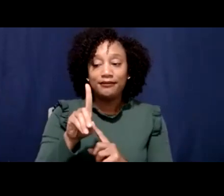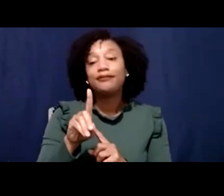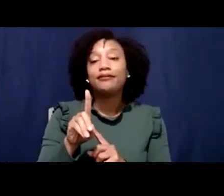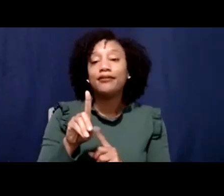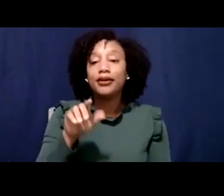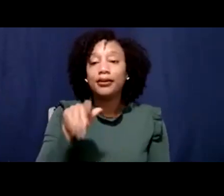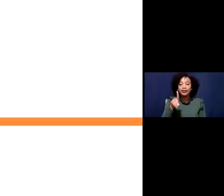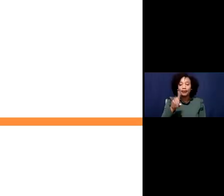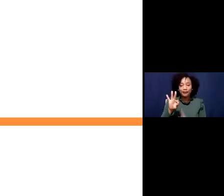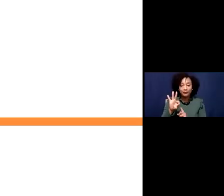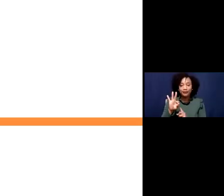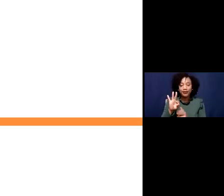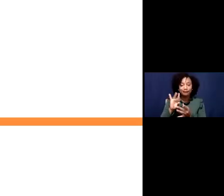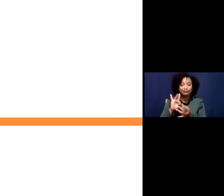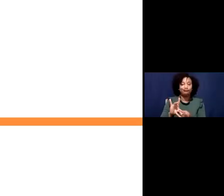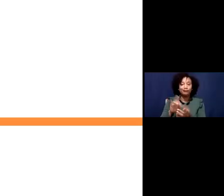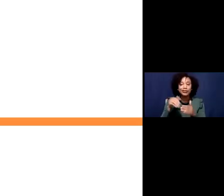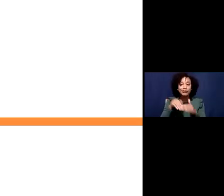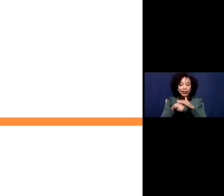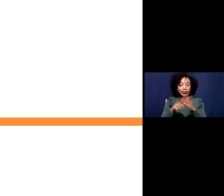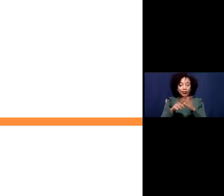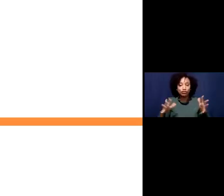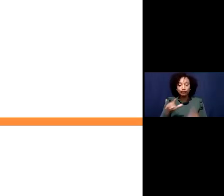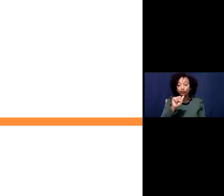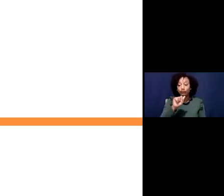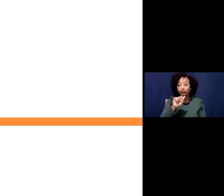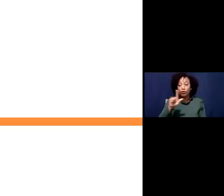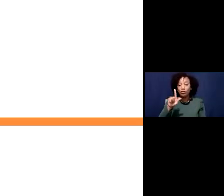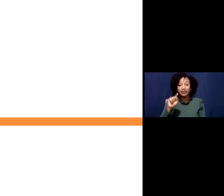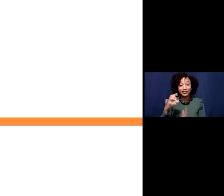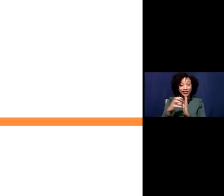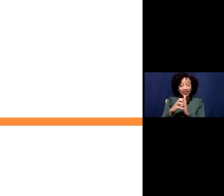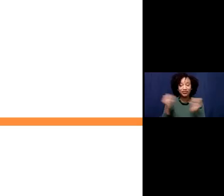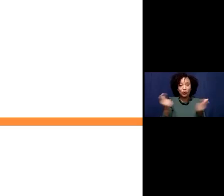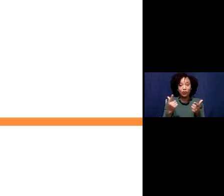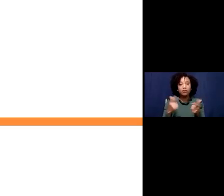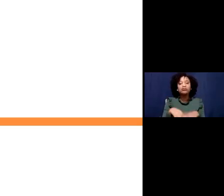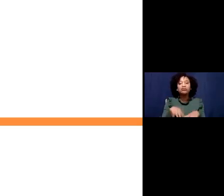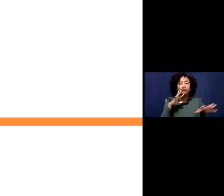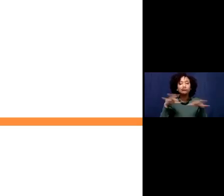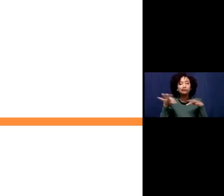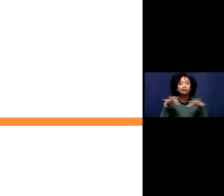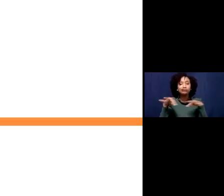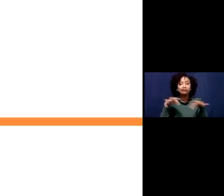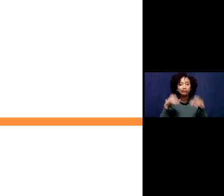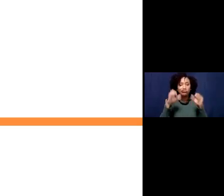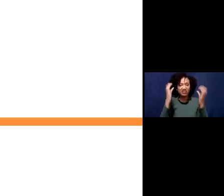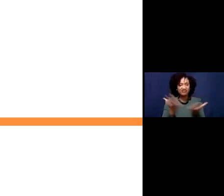including alt texts for images. I will describe any visual elements aloud for this presentation as well.